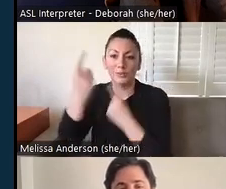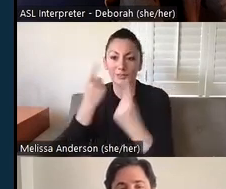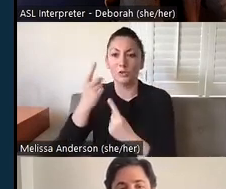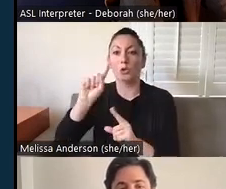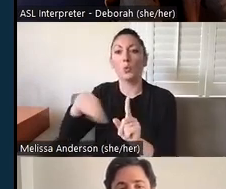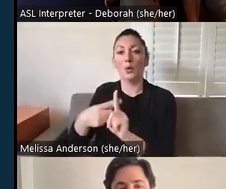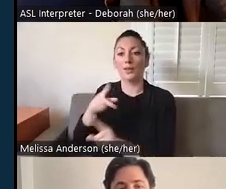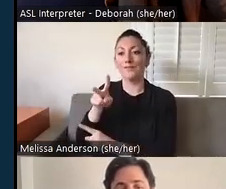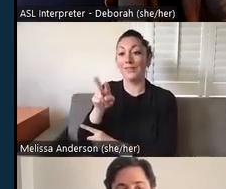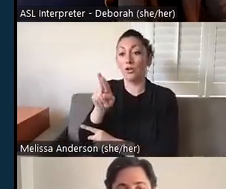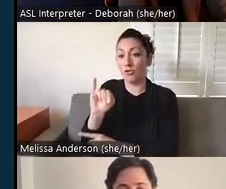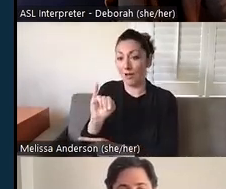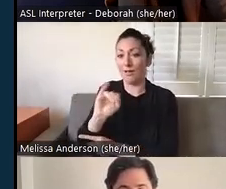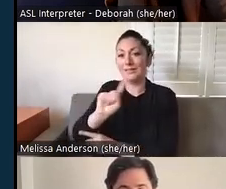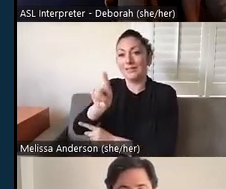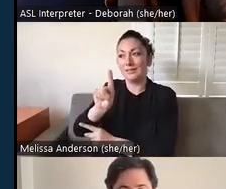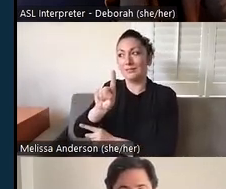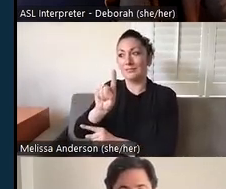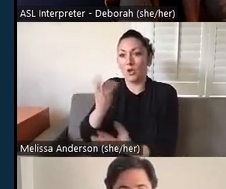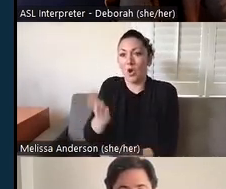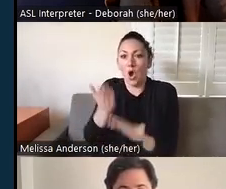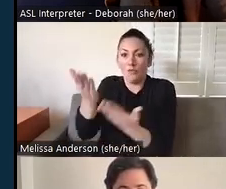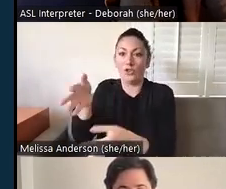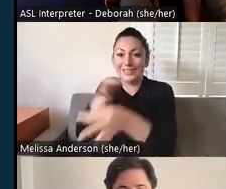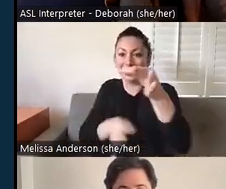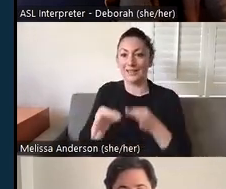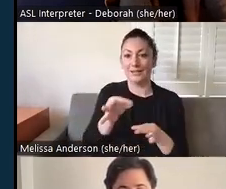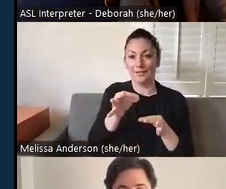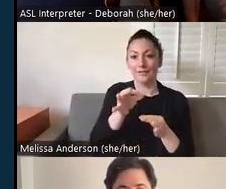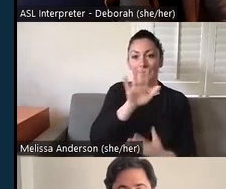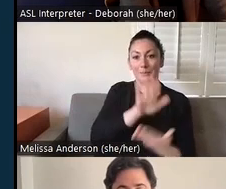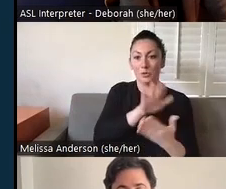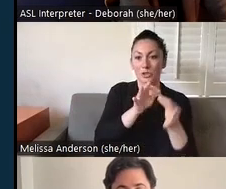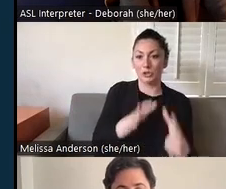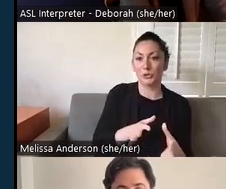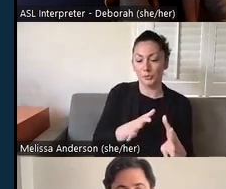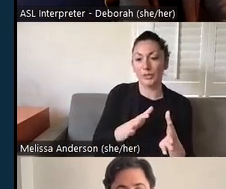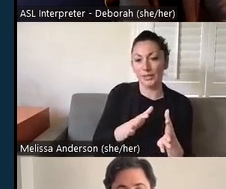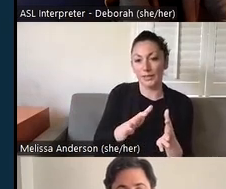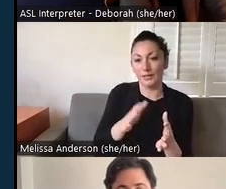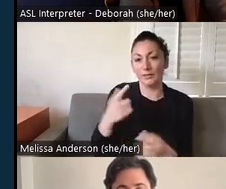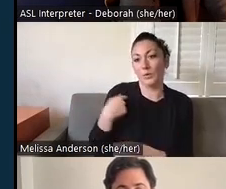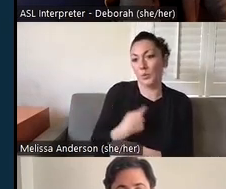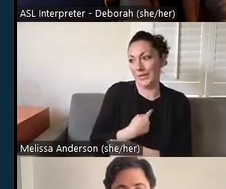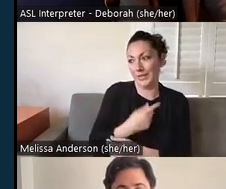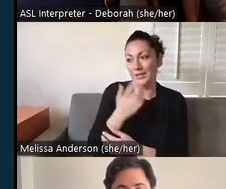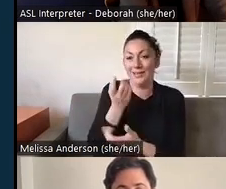provides many more barriers to consider when video remote interpreting is offered in lieu